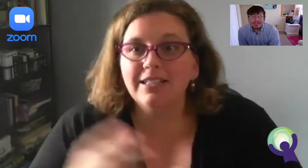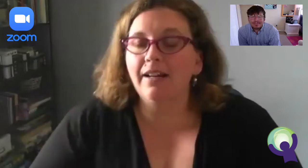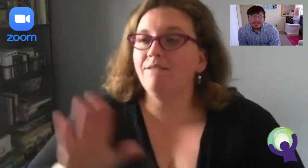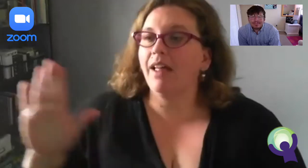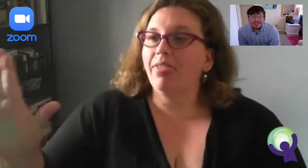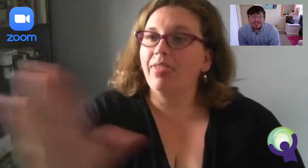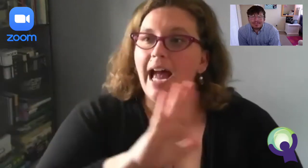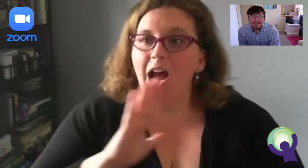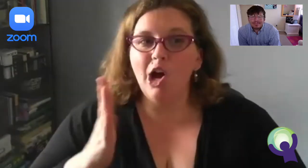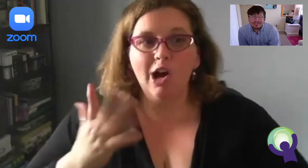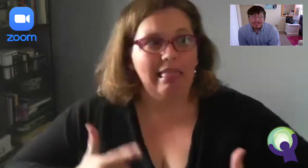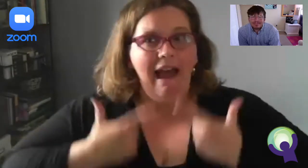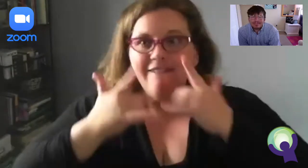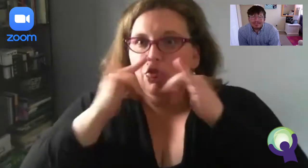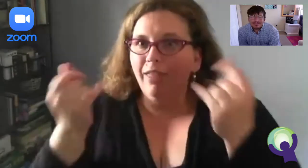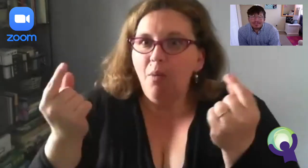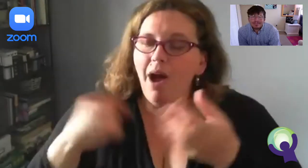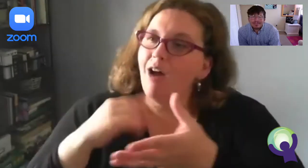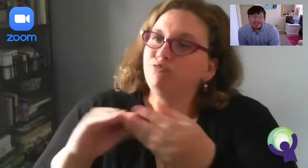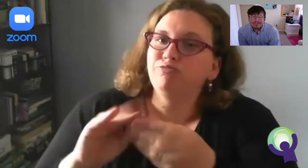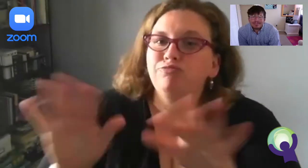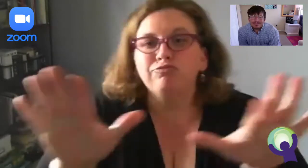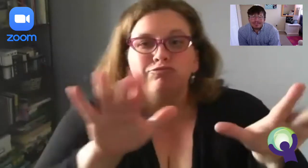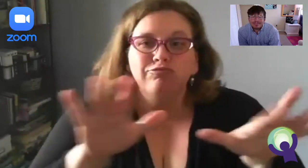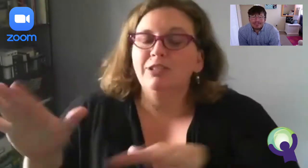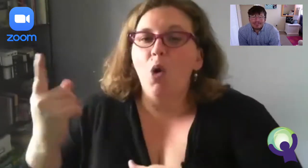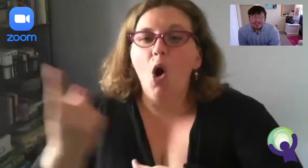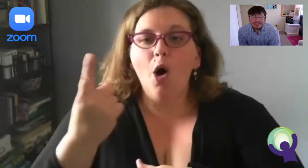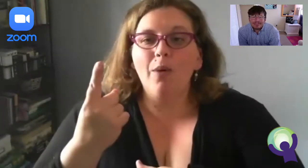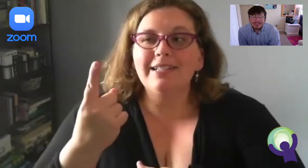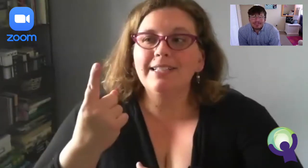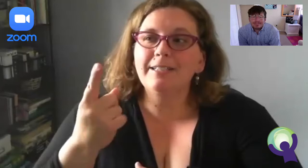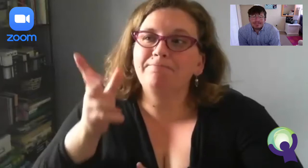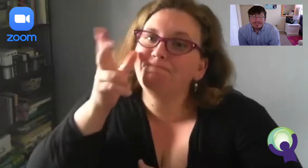and their perspectives and what they have to say about their lives.